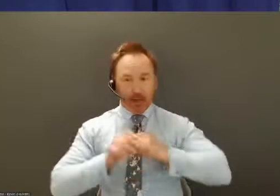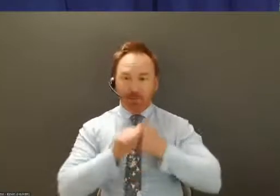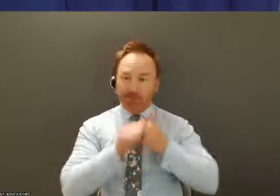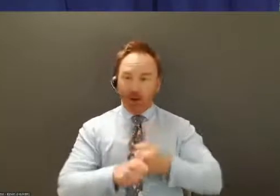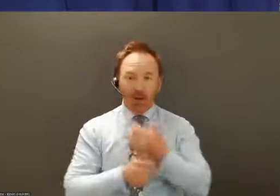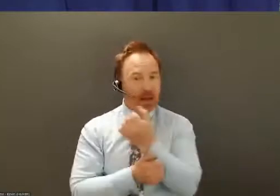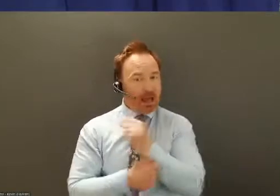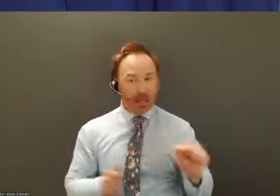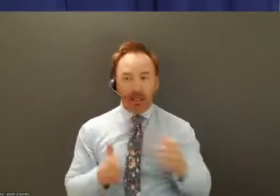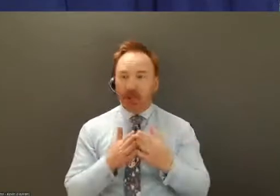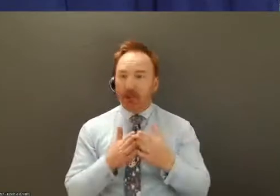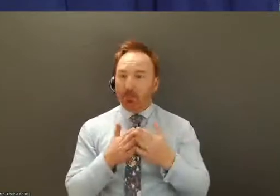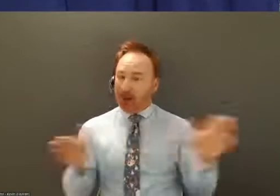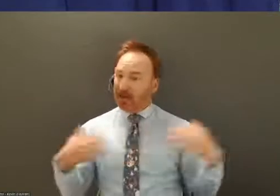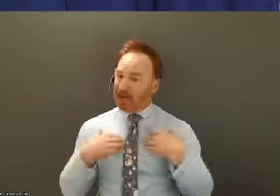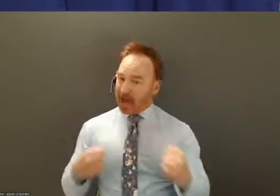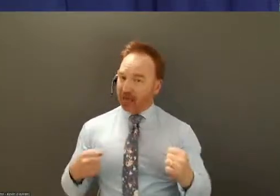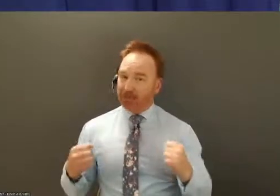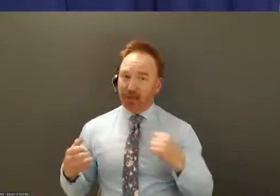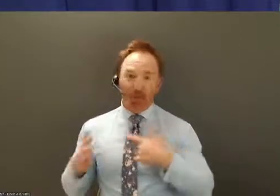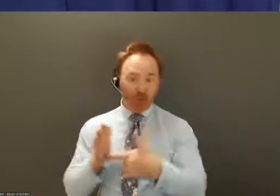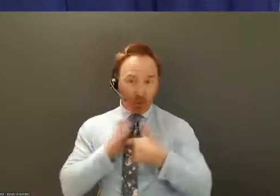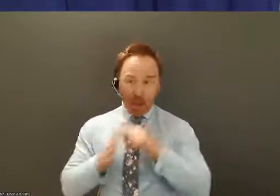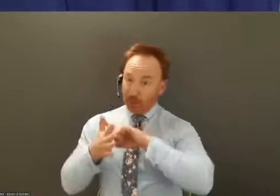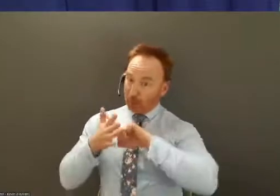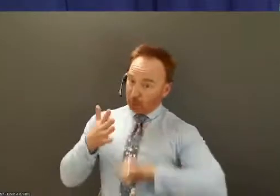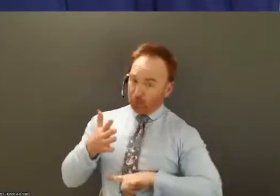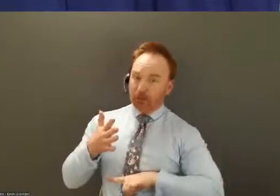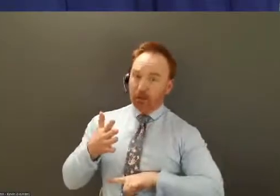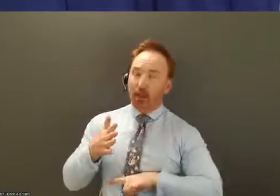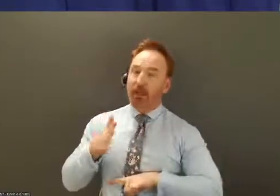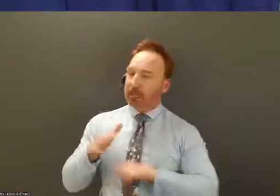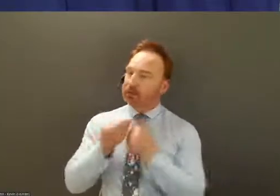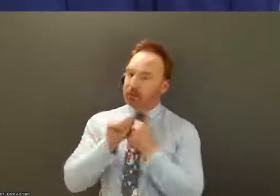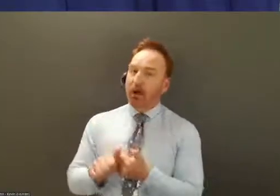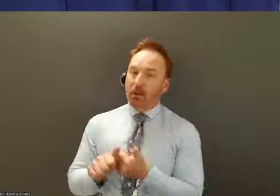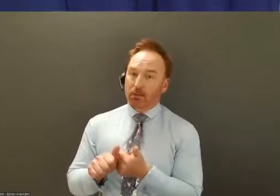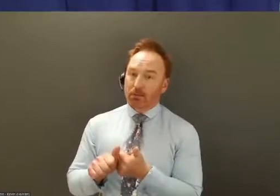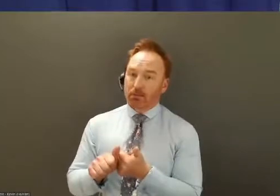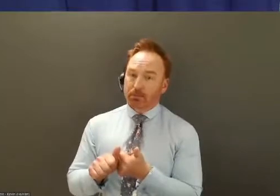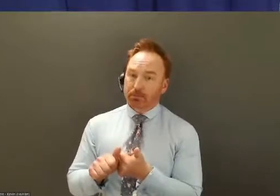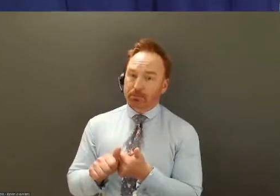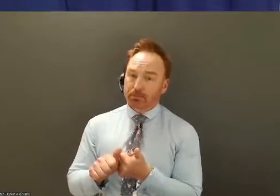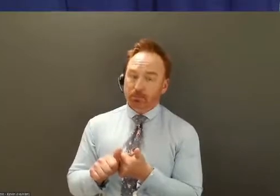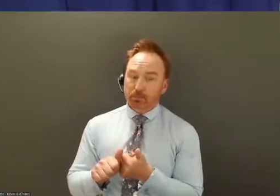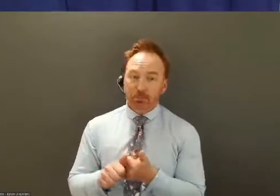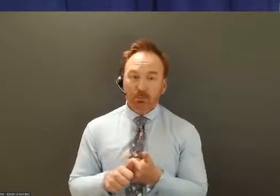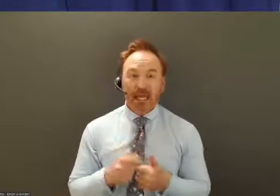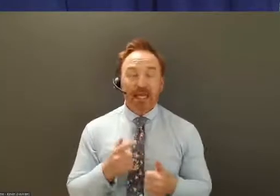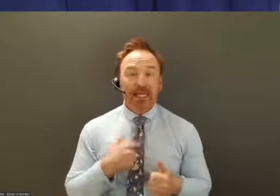And lastly it's more important than ever we be kind to one